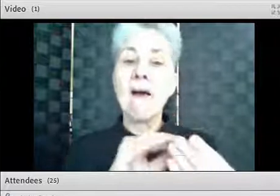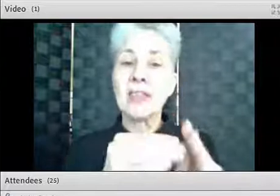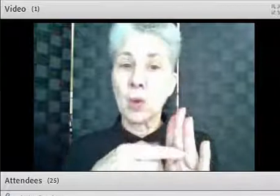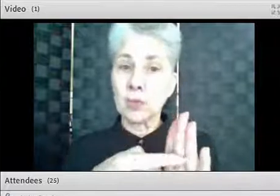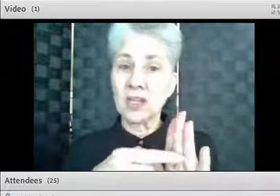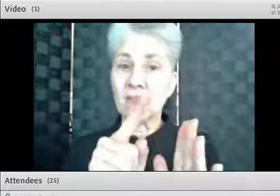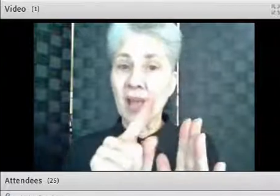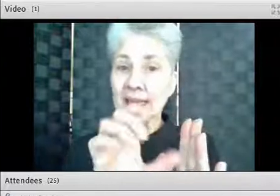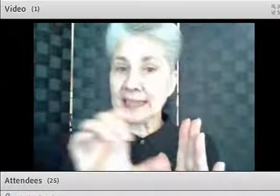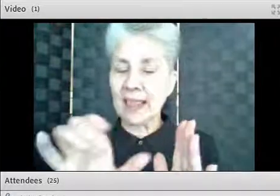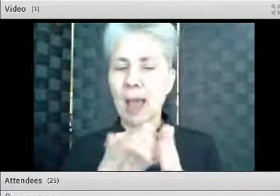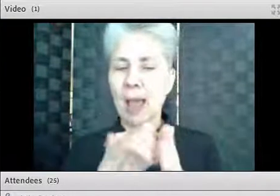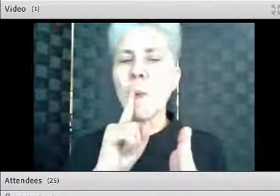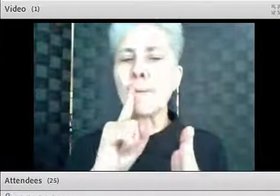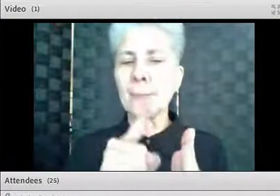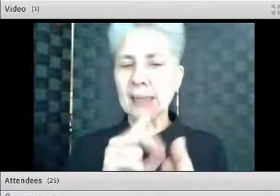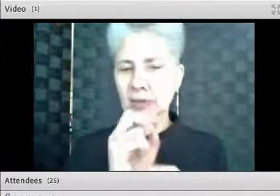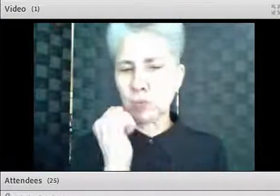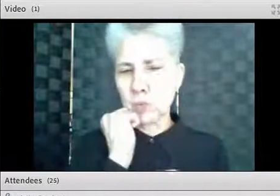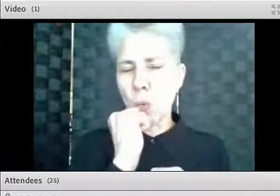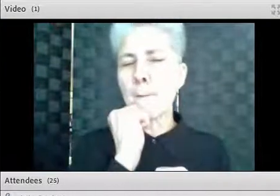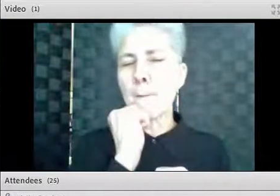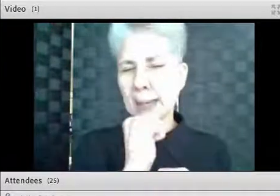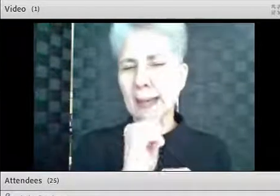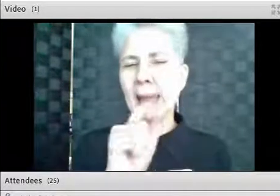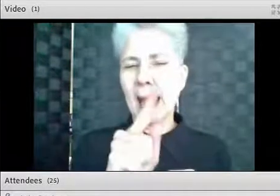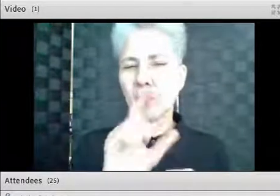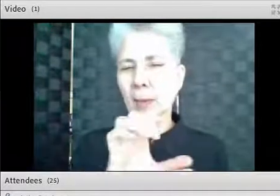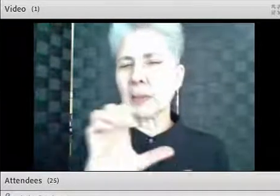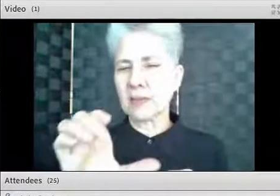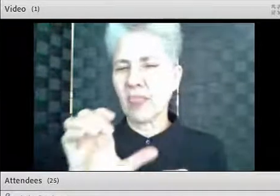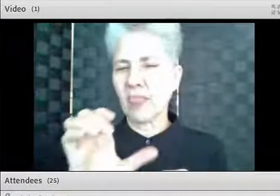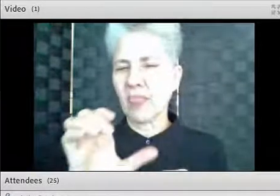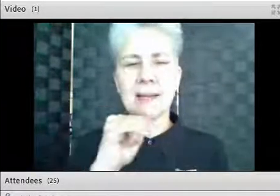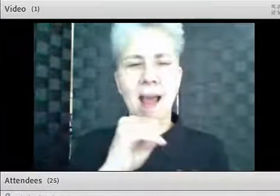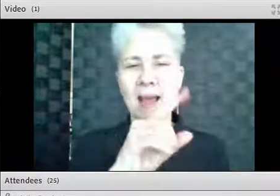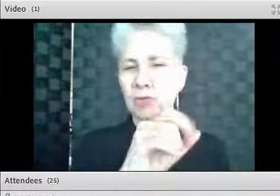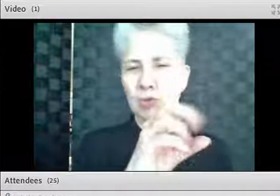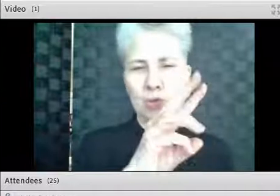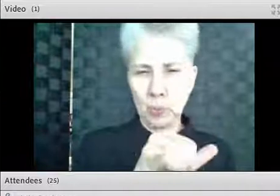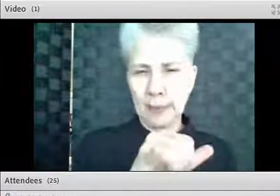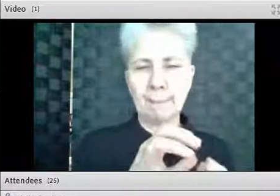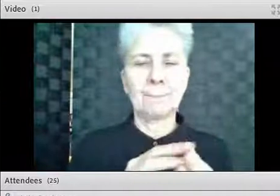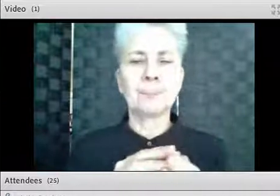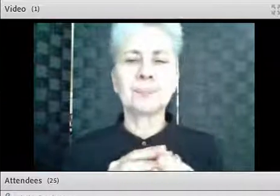that will be usually Library of Congress Classification and not Dewey. Okay.